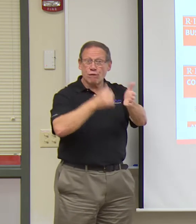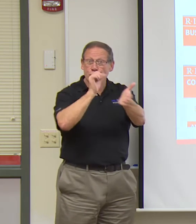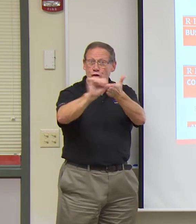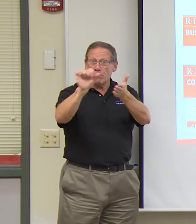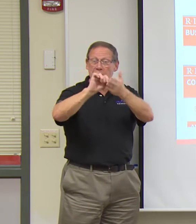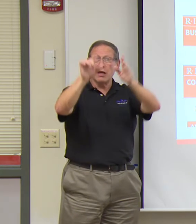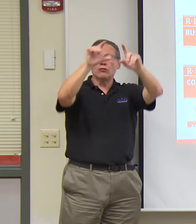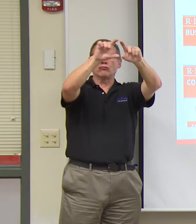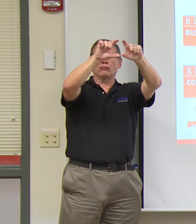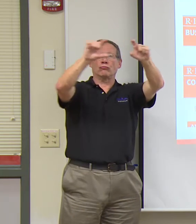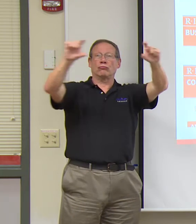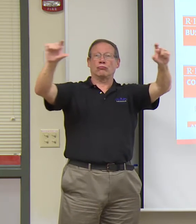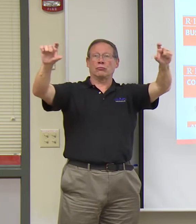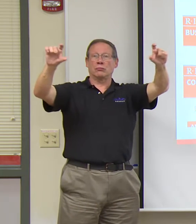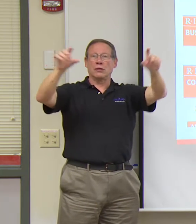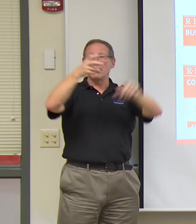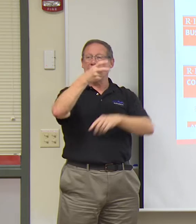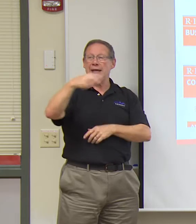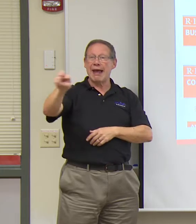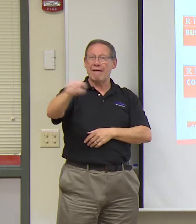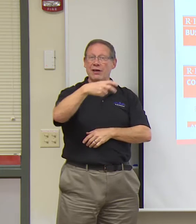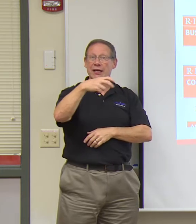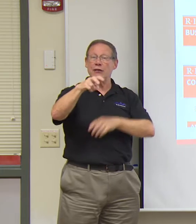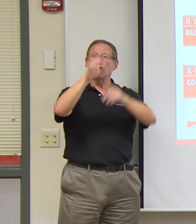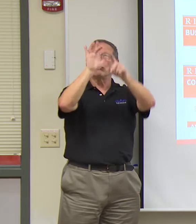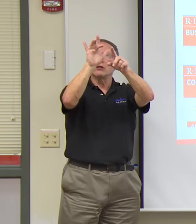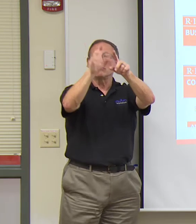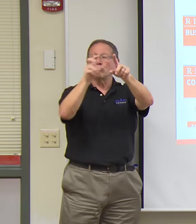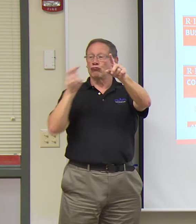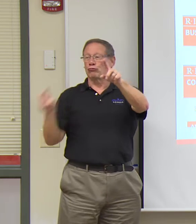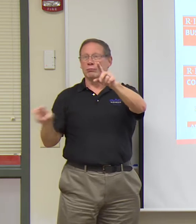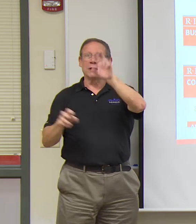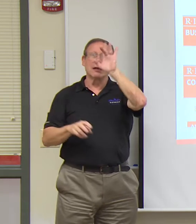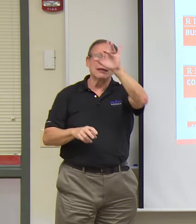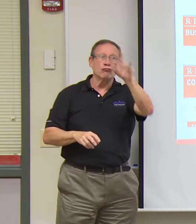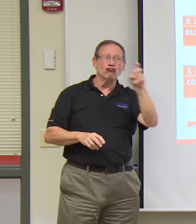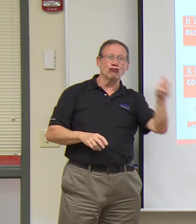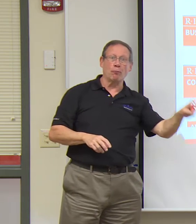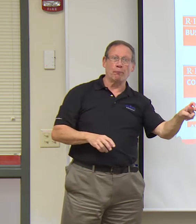And the standard myCourses one has some things on there